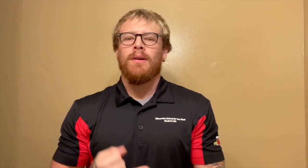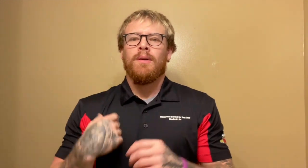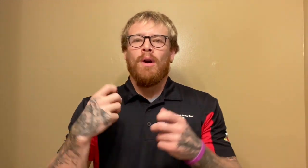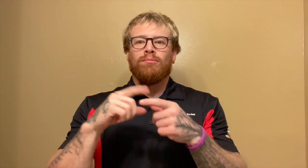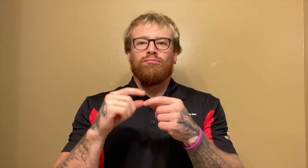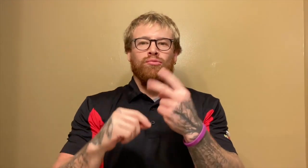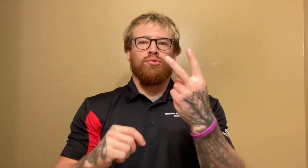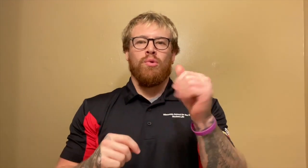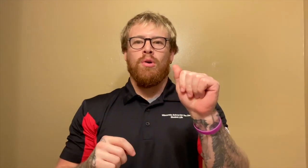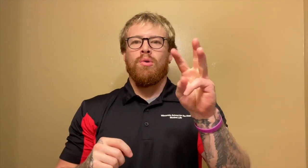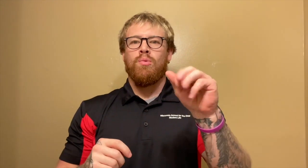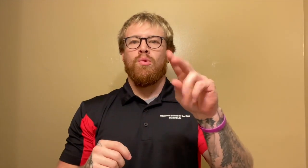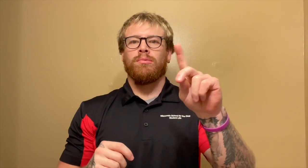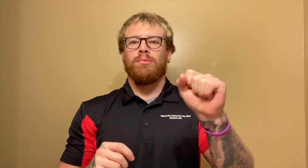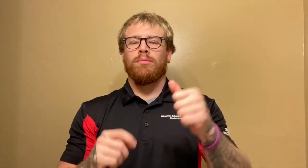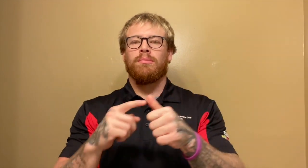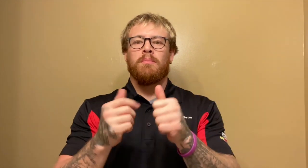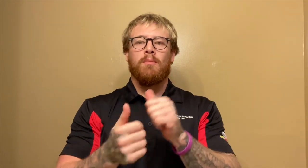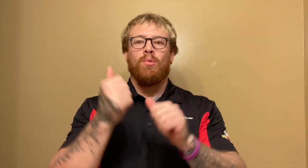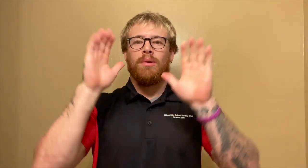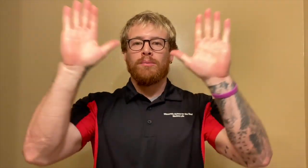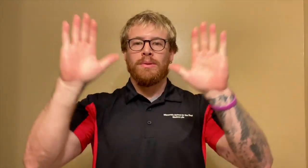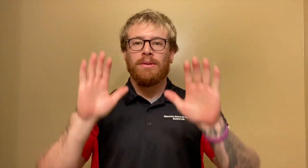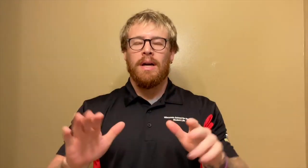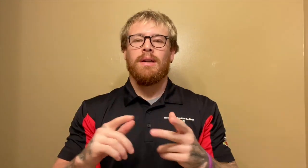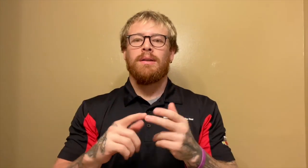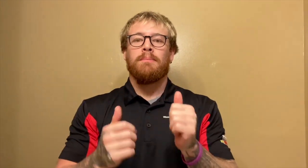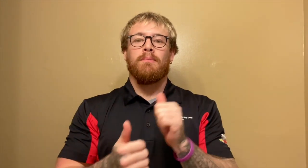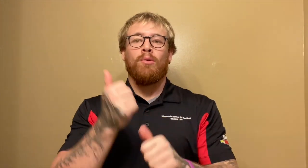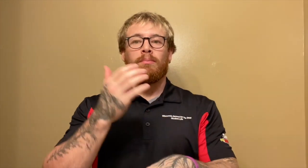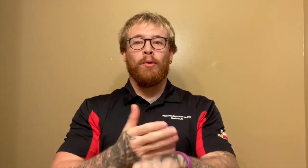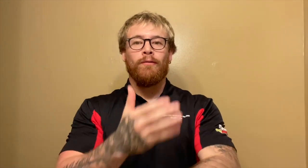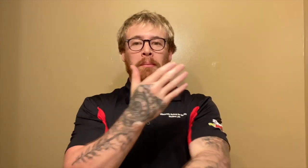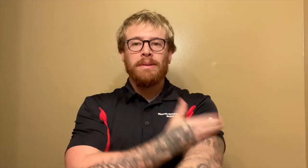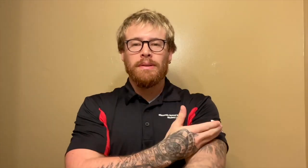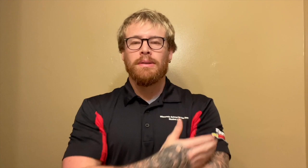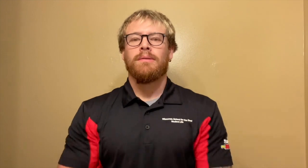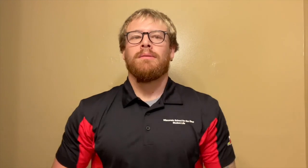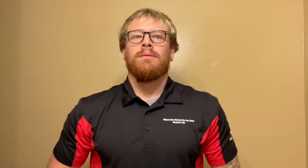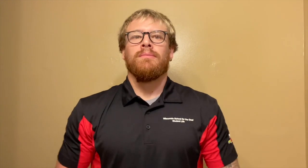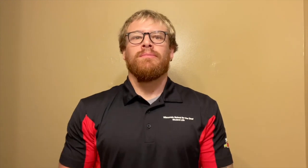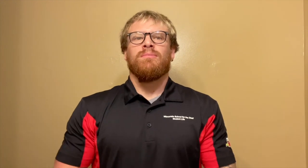I have two awards; Most Outstanding and Most Improved.